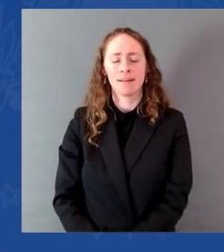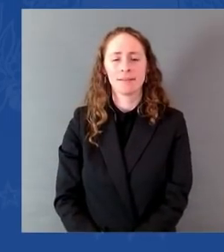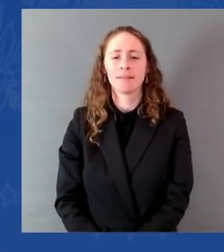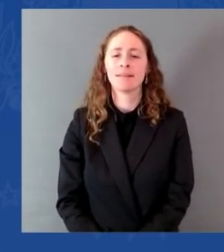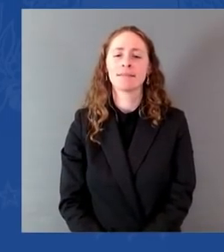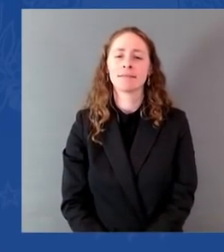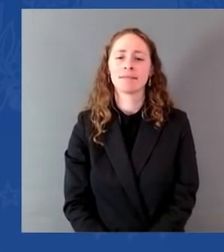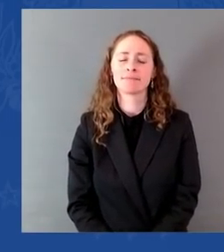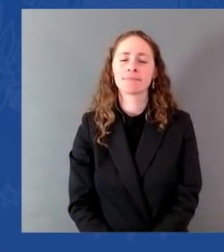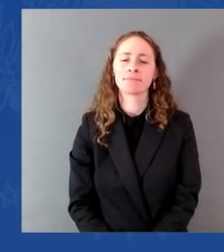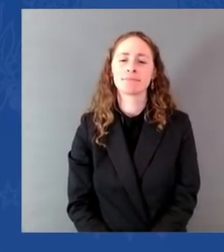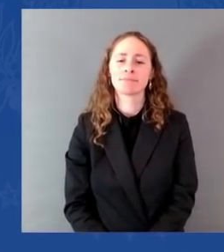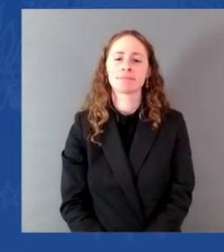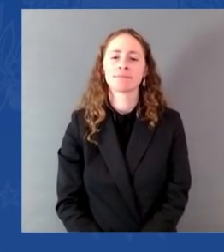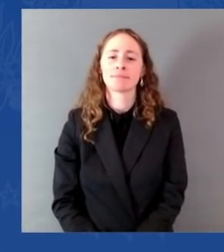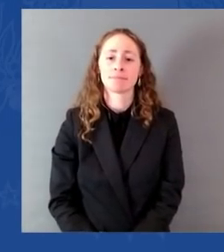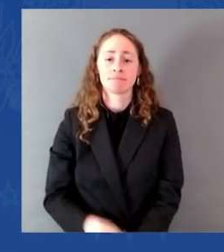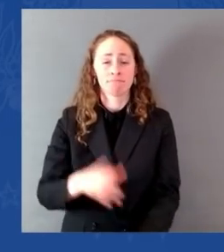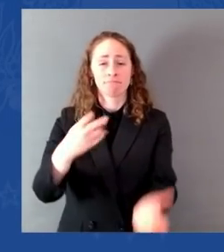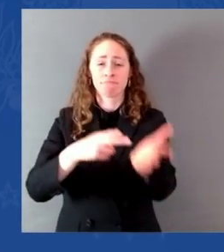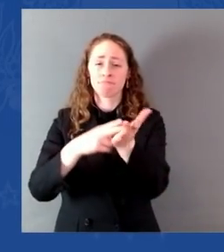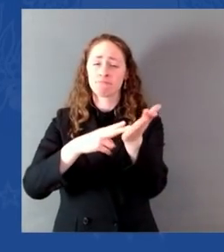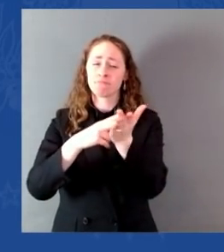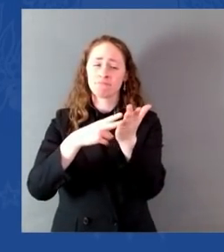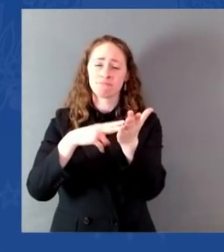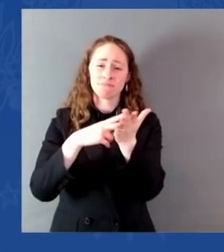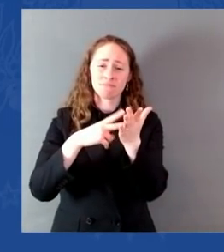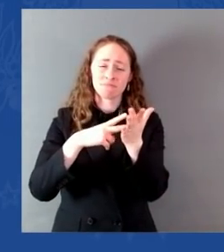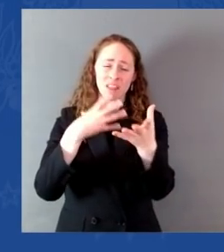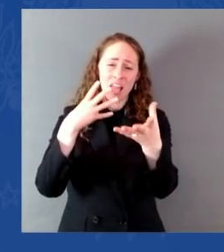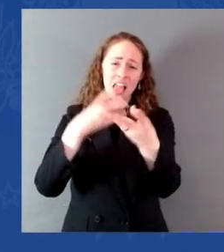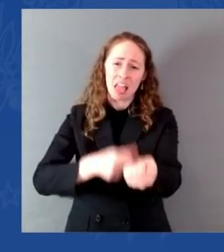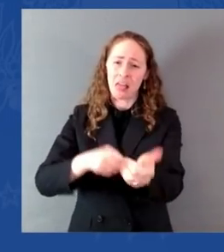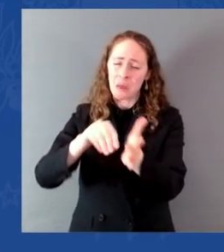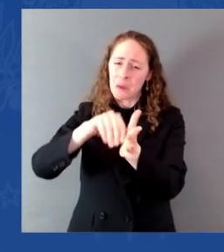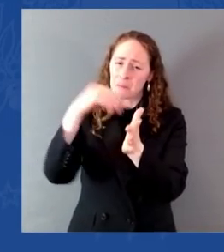because we're going to guarantee you pay no more than $35 a month.